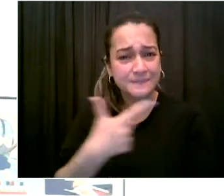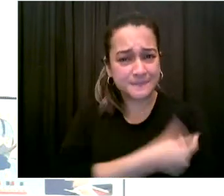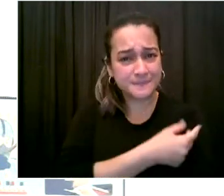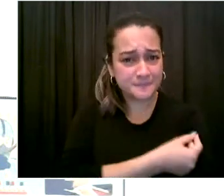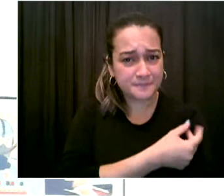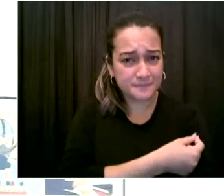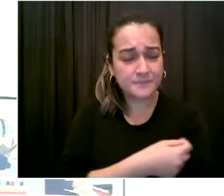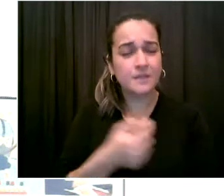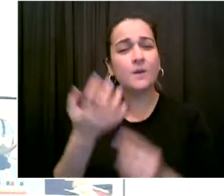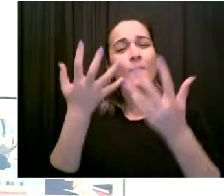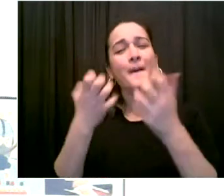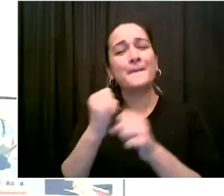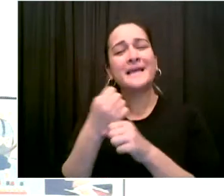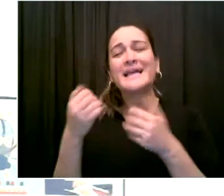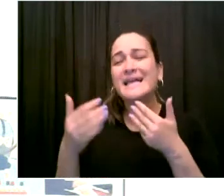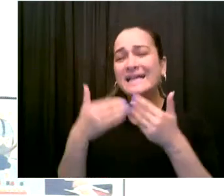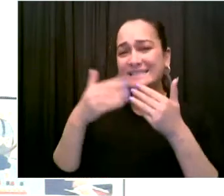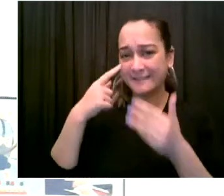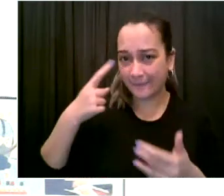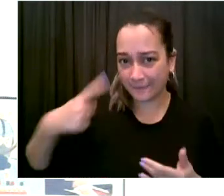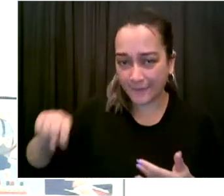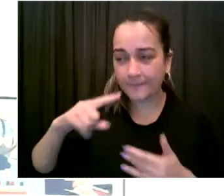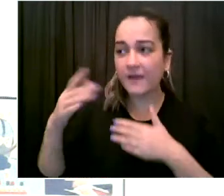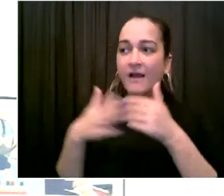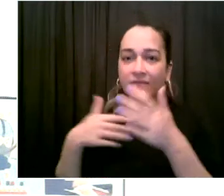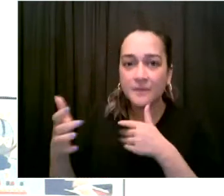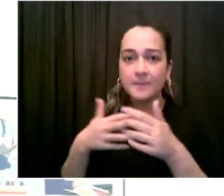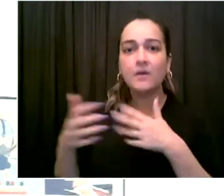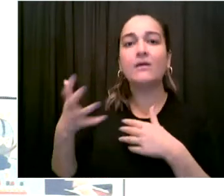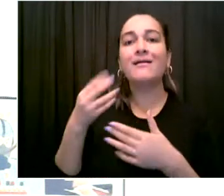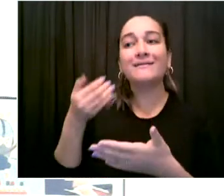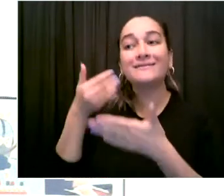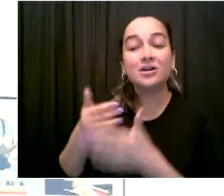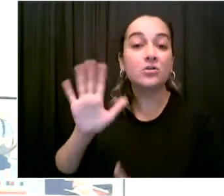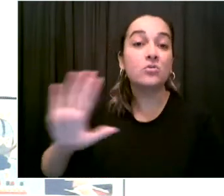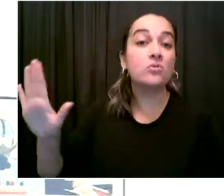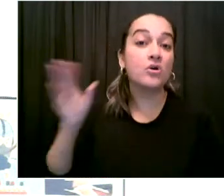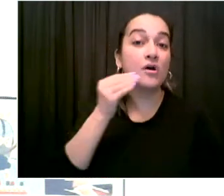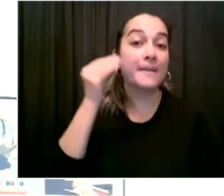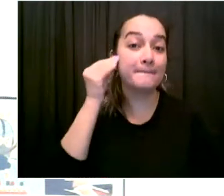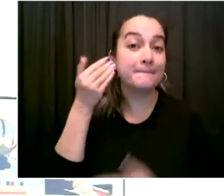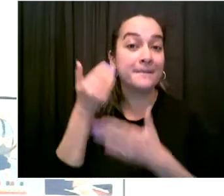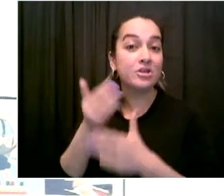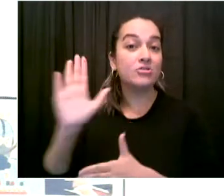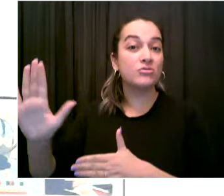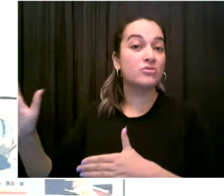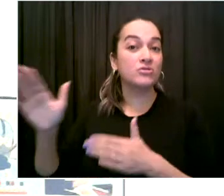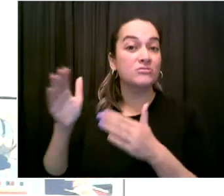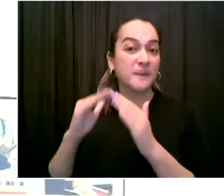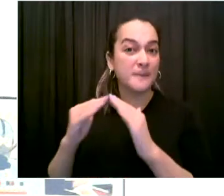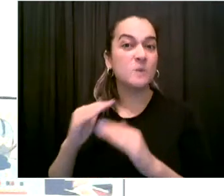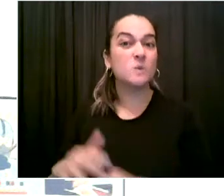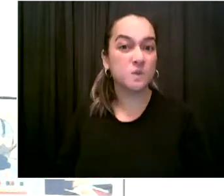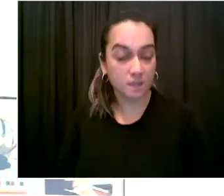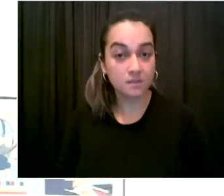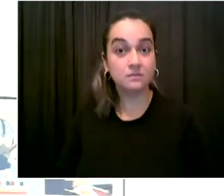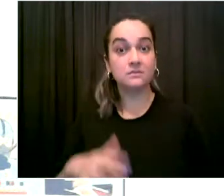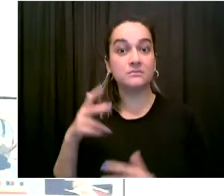CONVENIENCE AND CONVERSATION. CONVENIENCE WITH RESPECT TO MAKING SURE THAT THE PLACES THAT